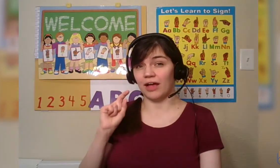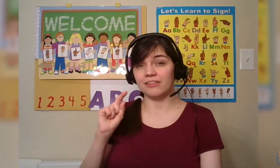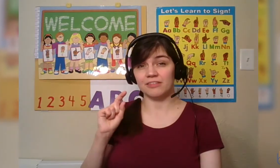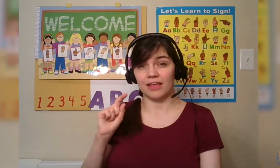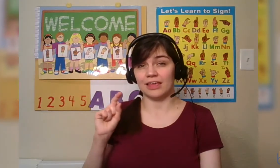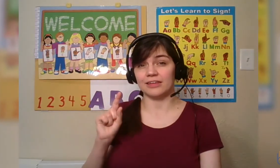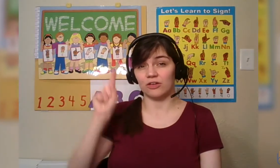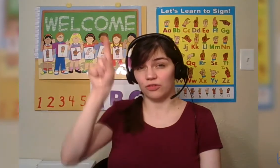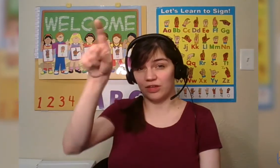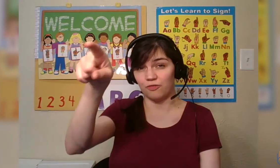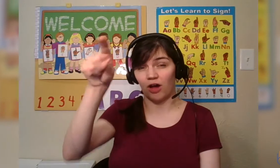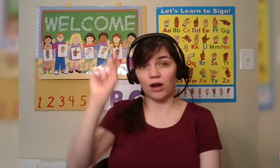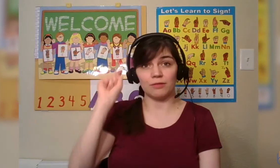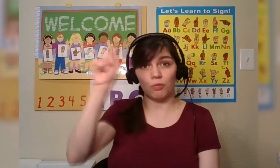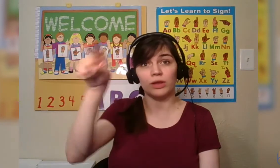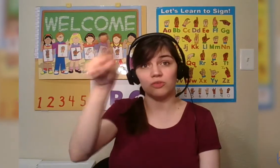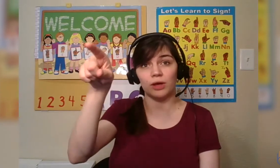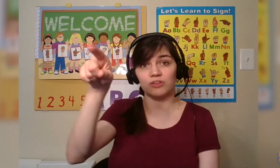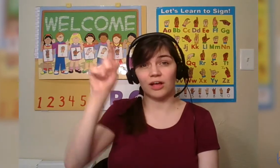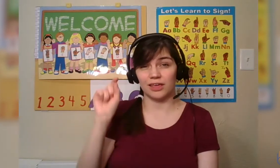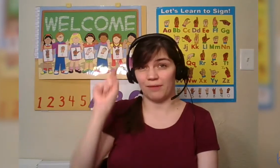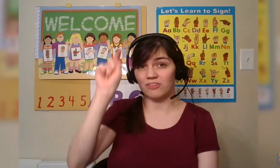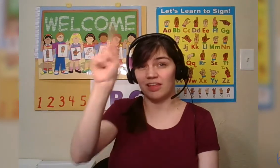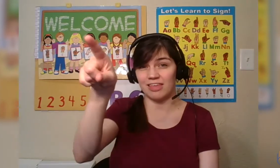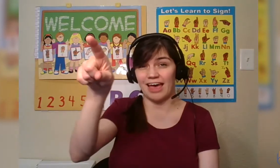again like you're looking far and point to what you're talking about. That.